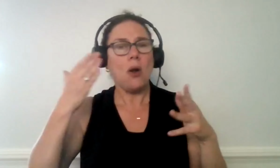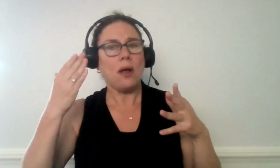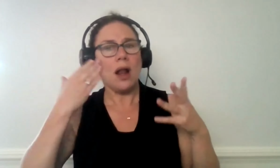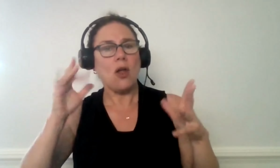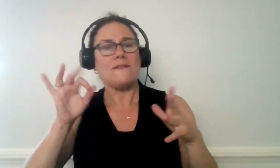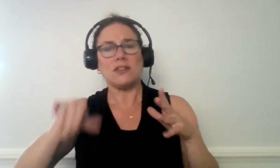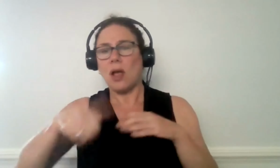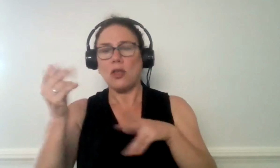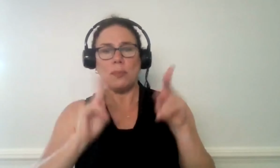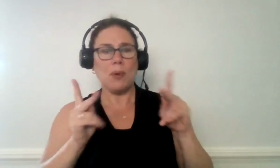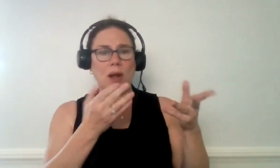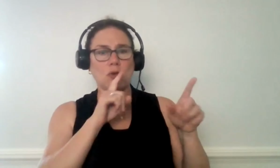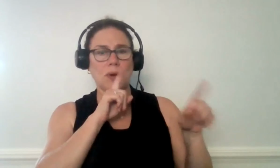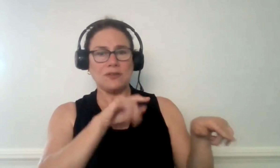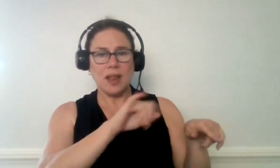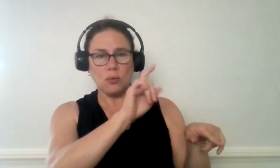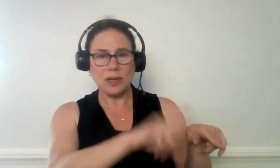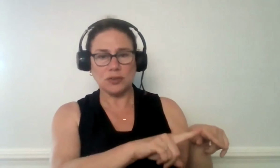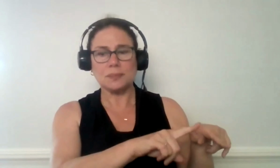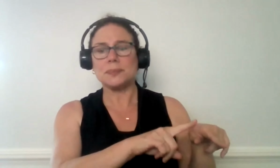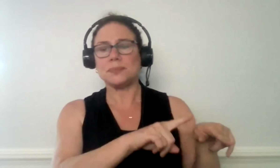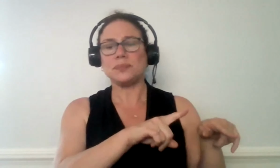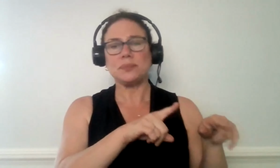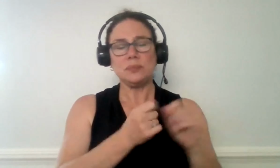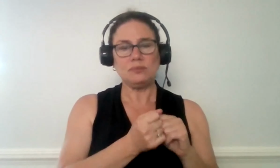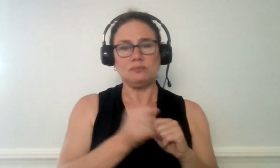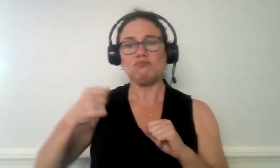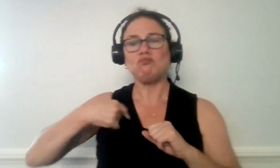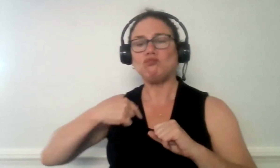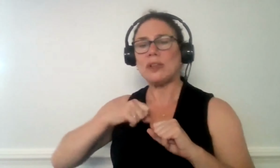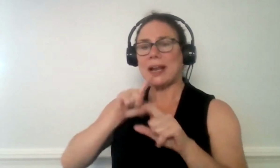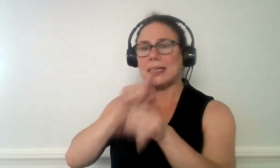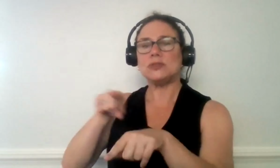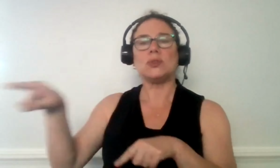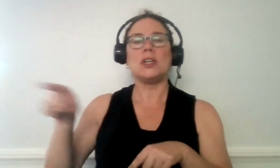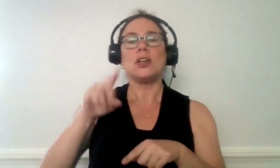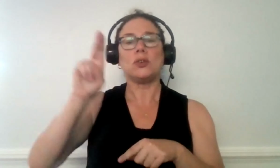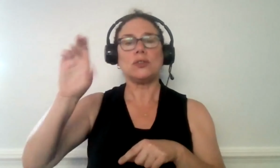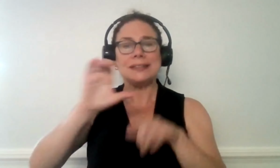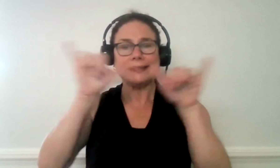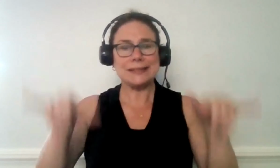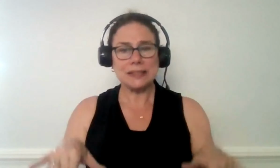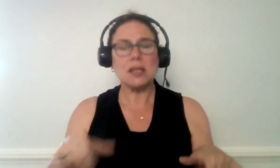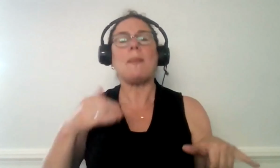that wanted to answer that question. Travis Lee: Yeah, I can speak to that. So the UC system does have a systemwide contract